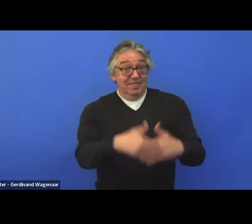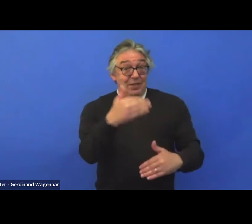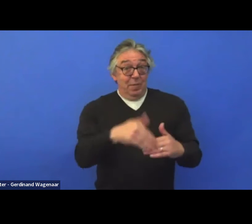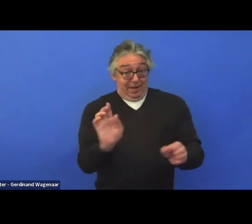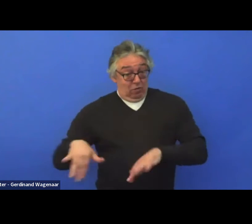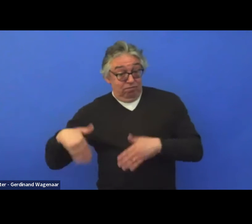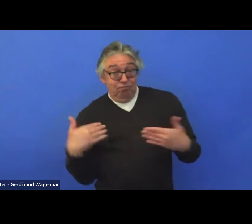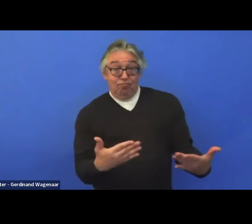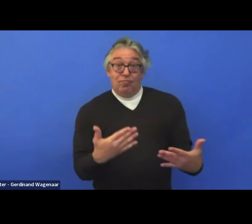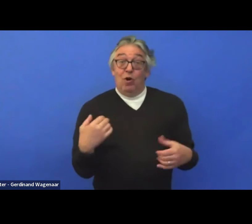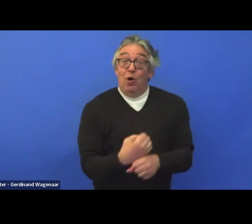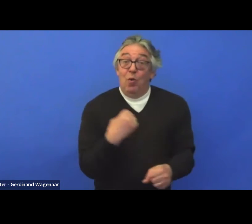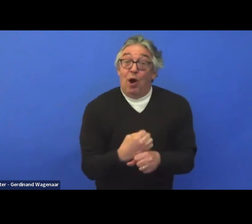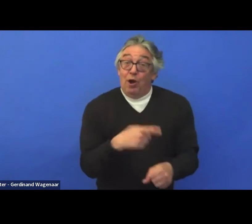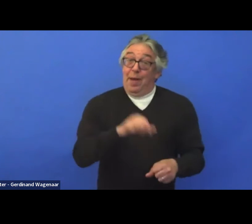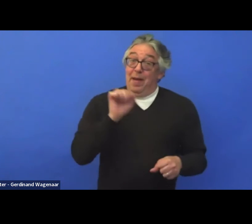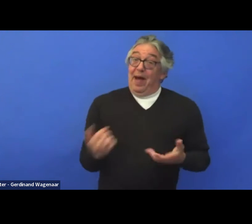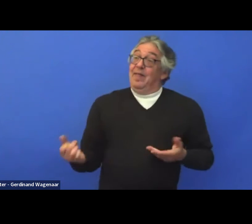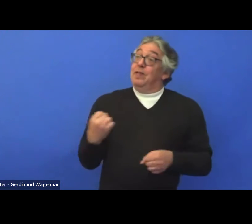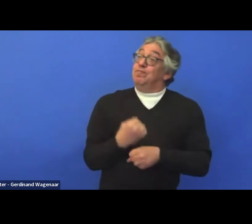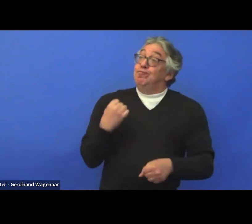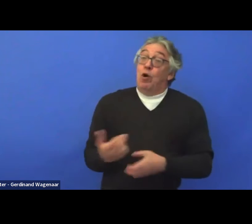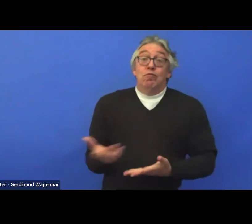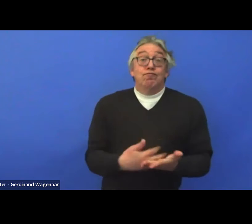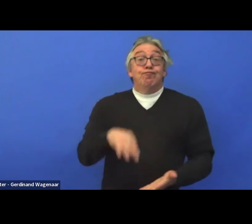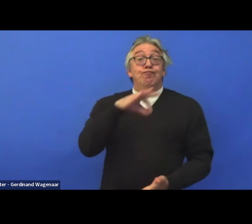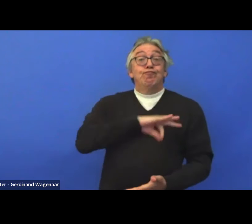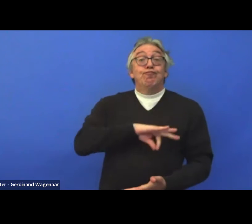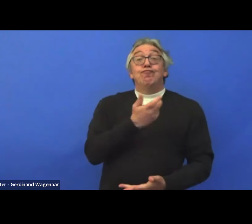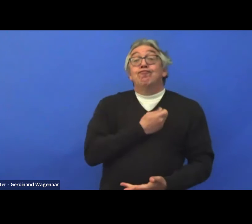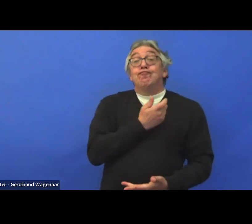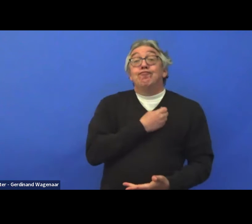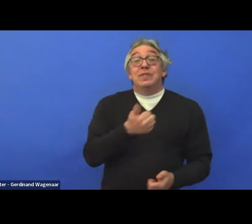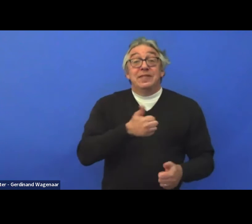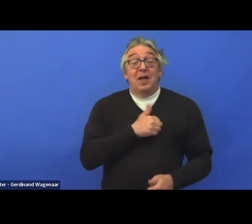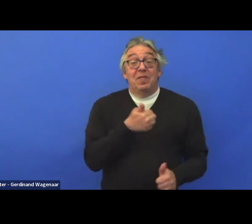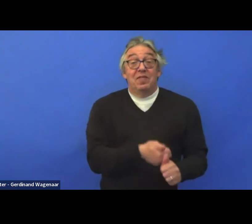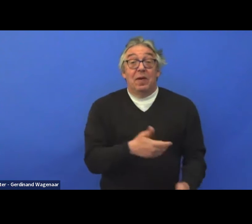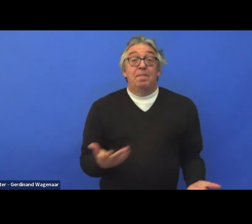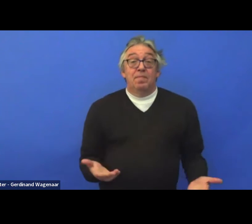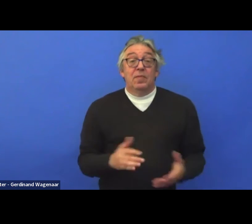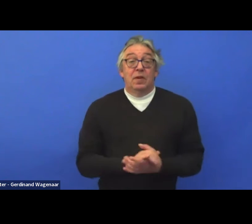And for us, this project has given us an opportunity to improve the labour market participation